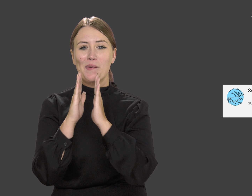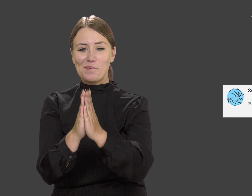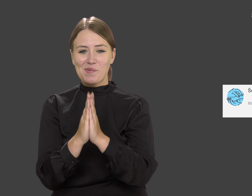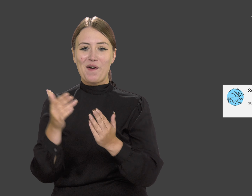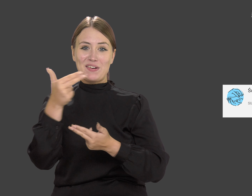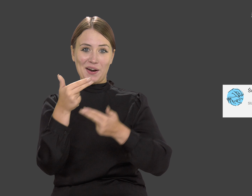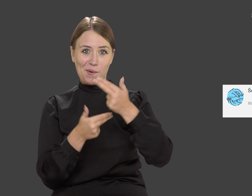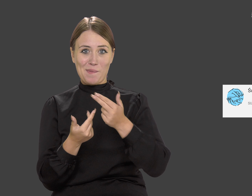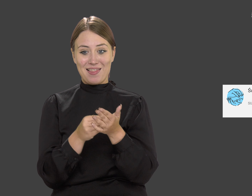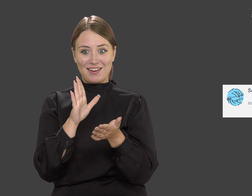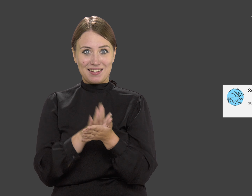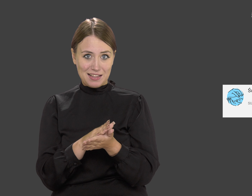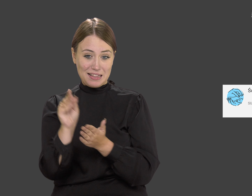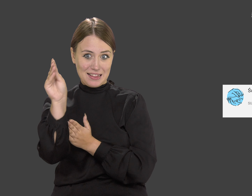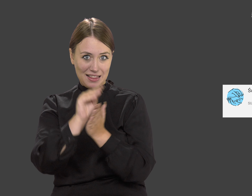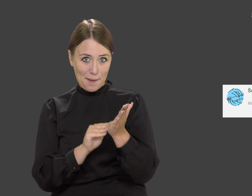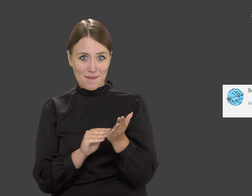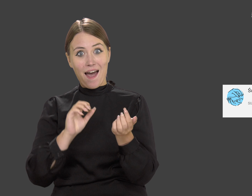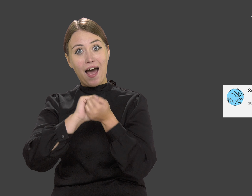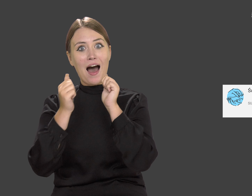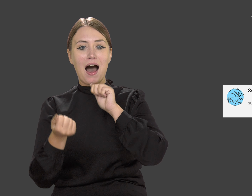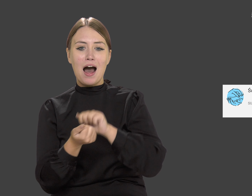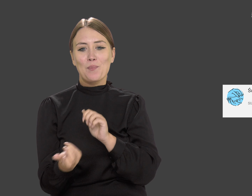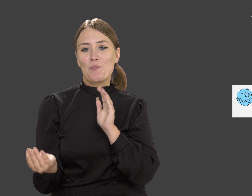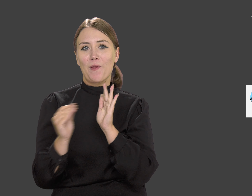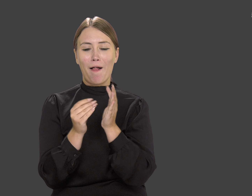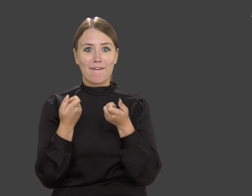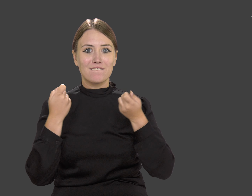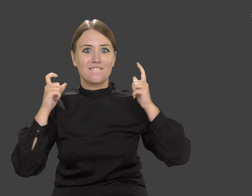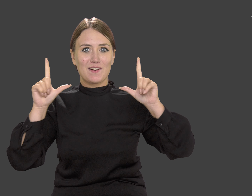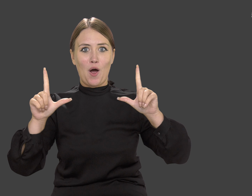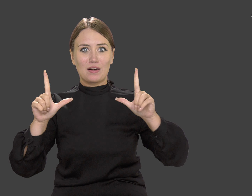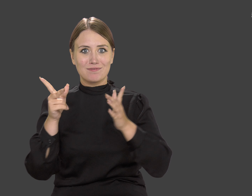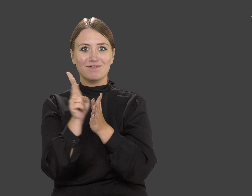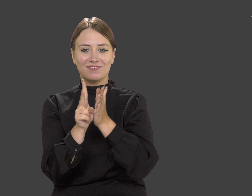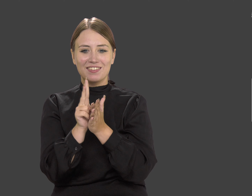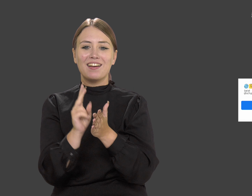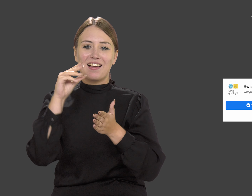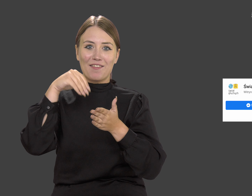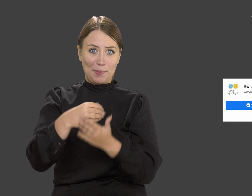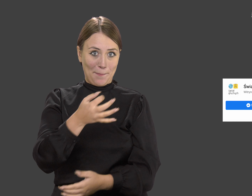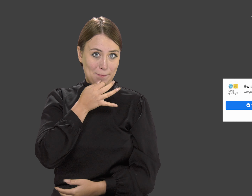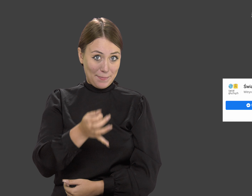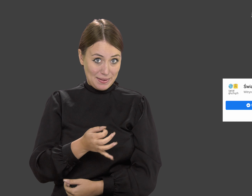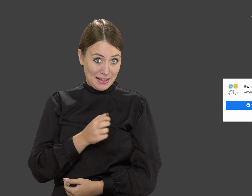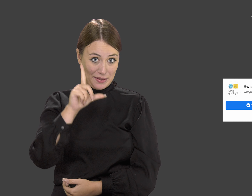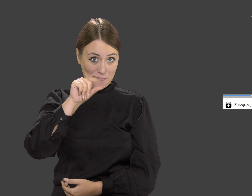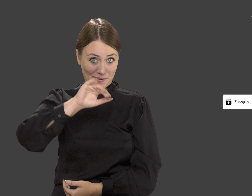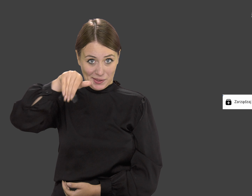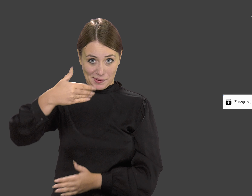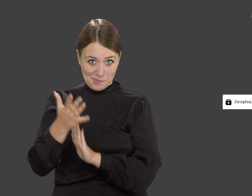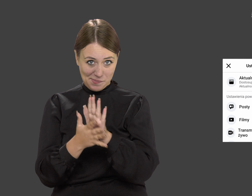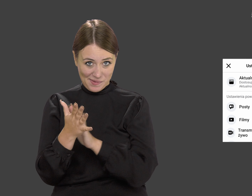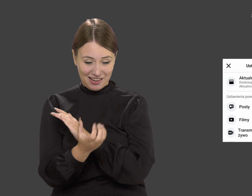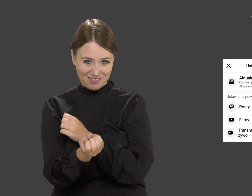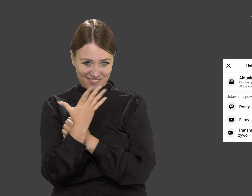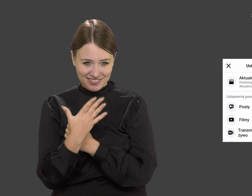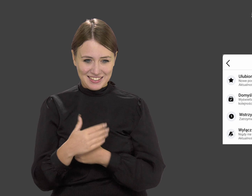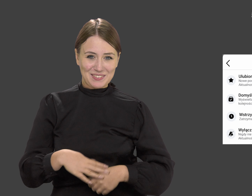Write in the comments or upload a video with your question in PSL.